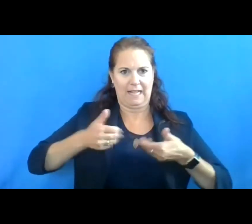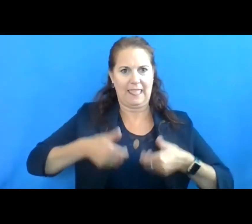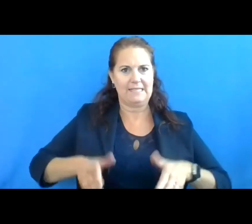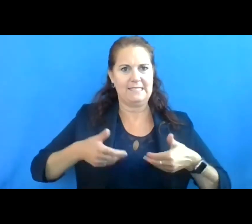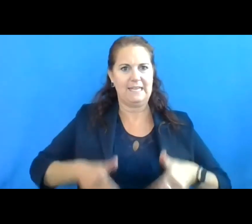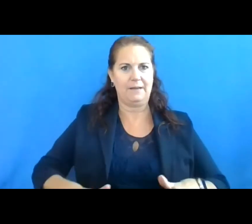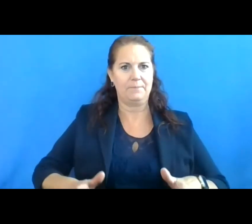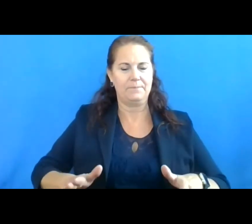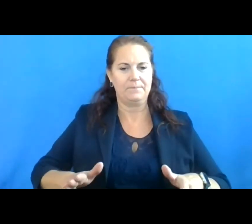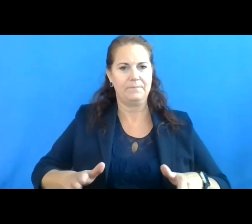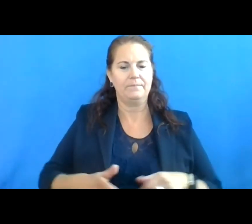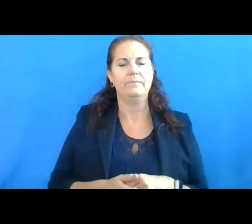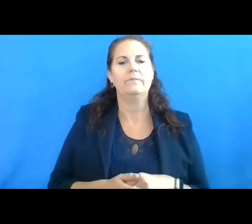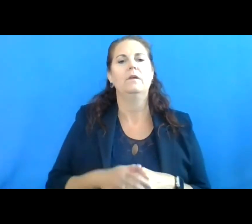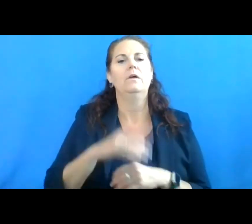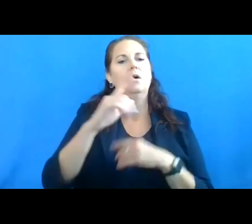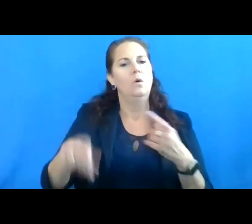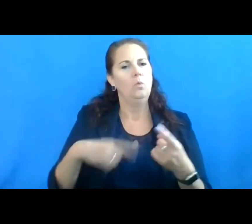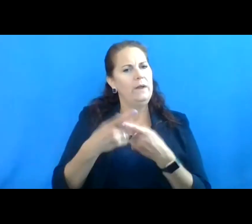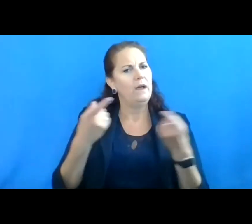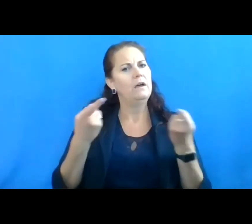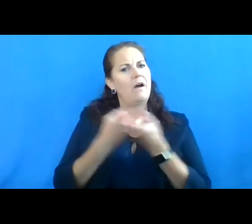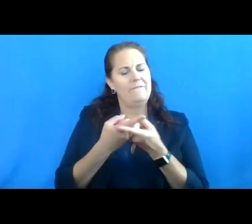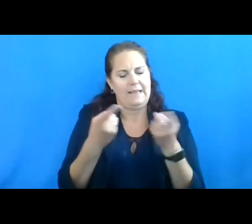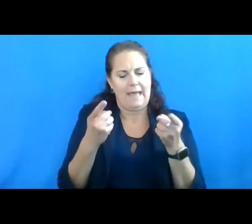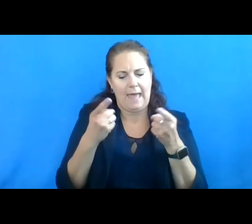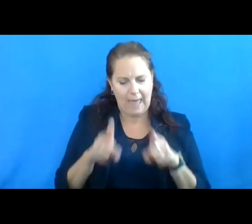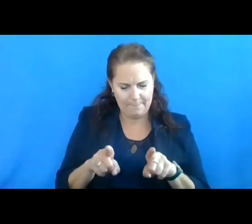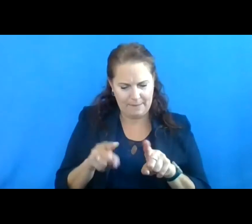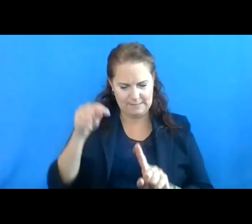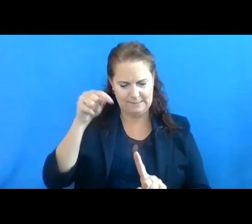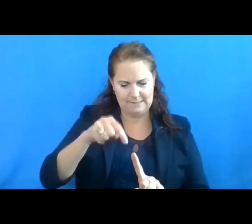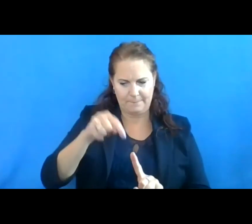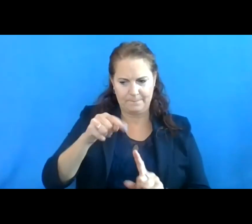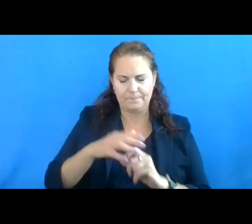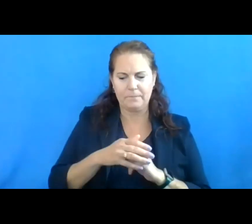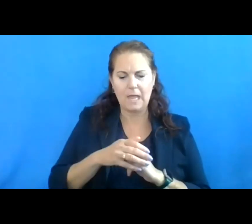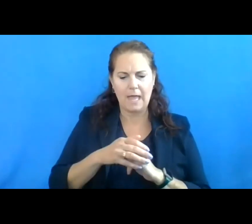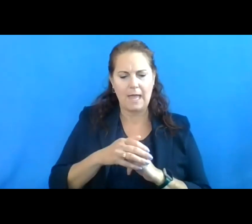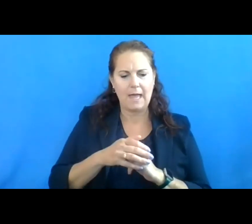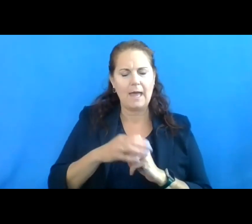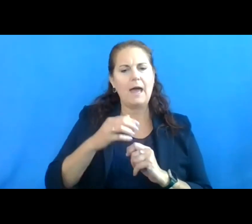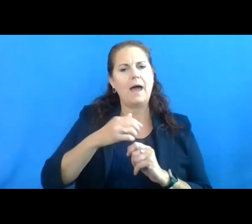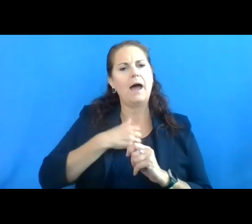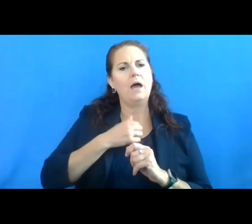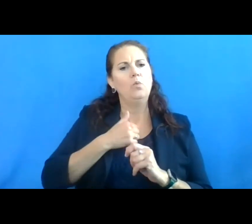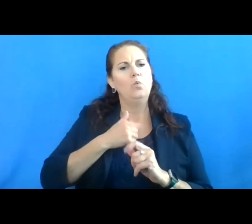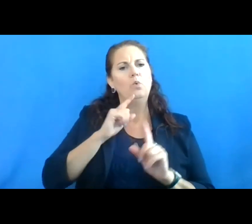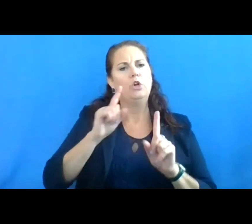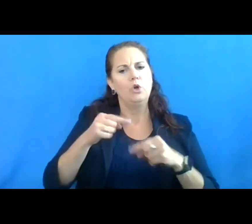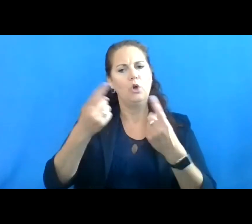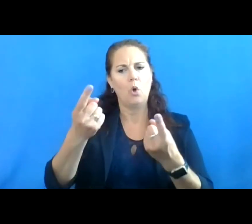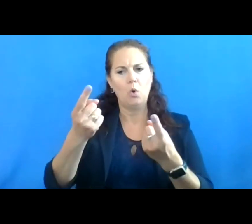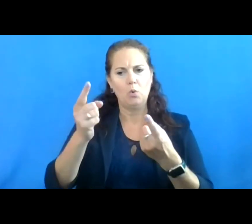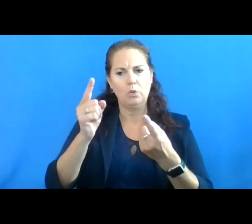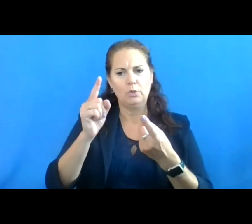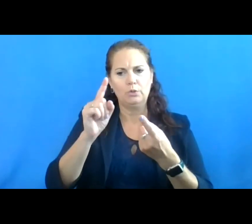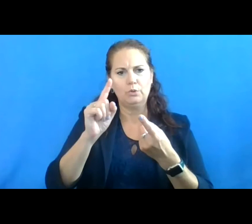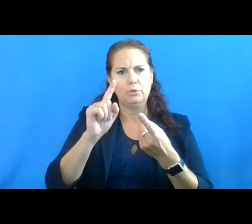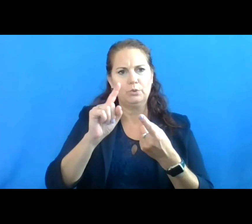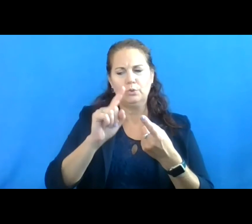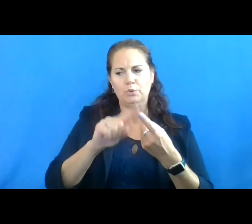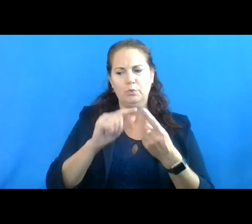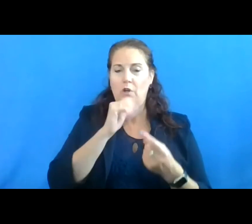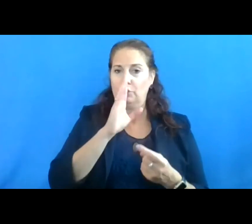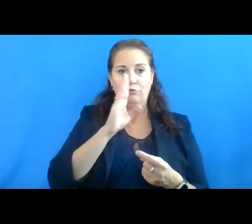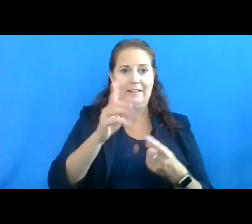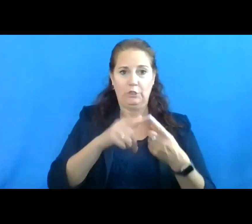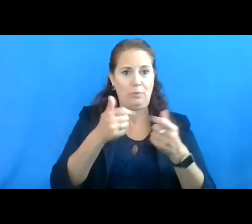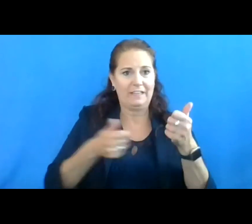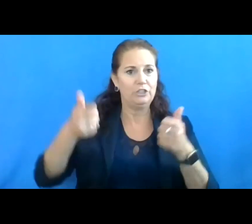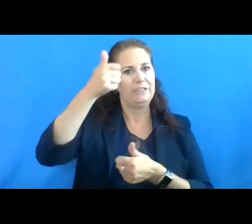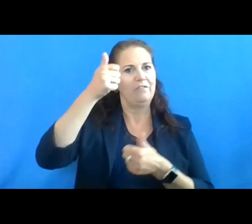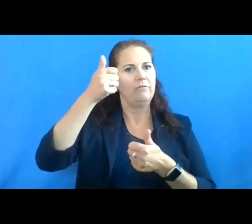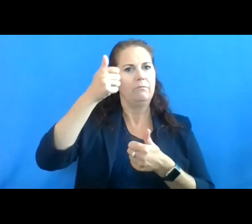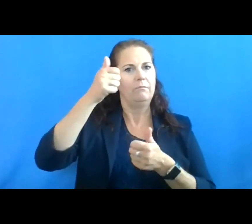And when a conflict happens, I would go to, not directly to the chief, but to the matriarchs